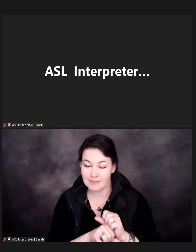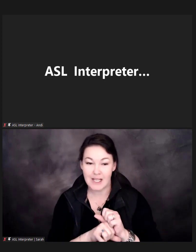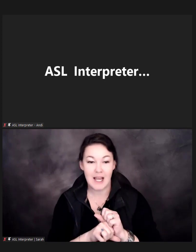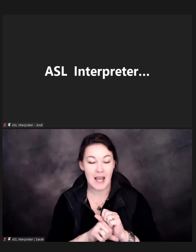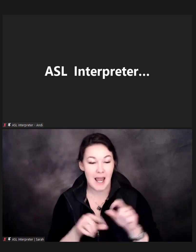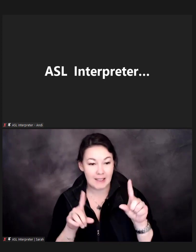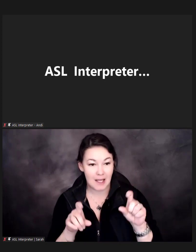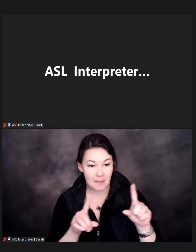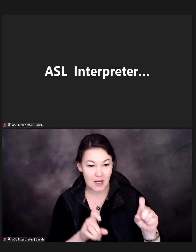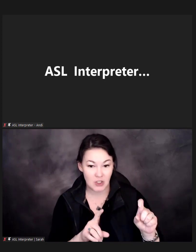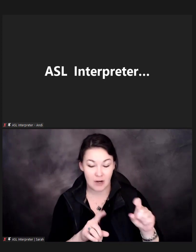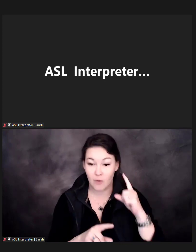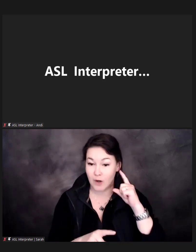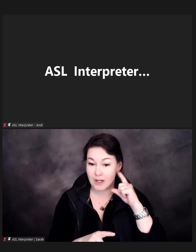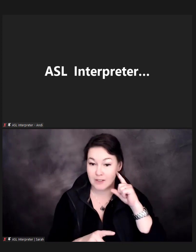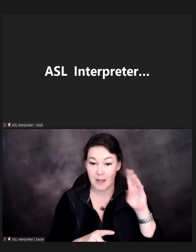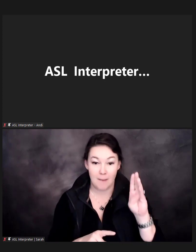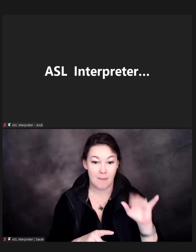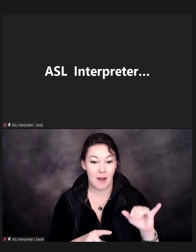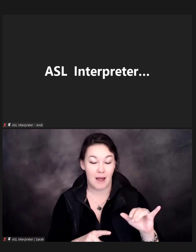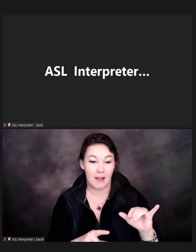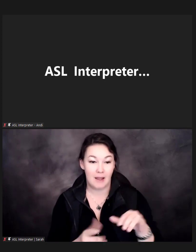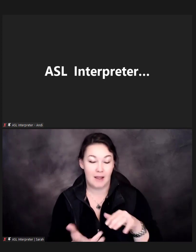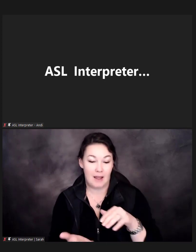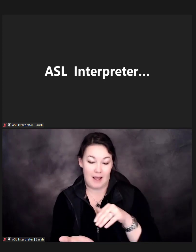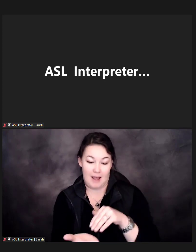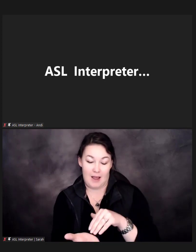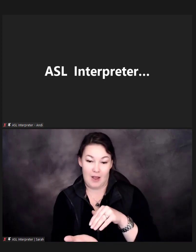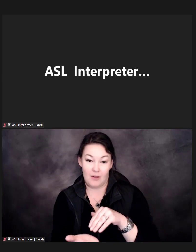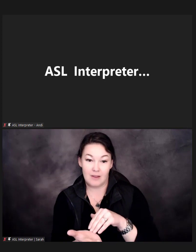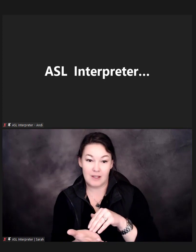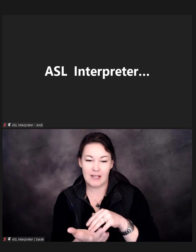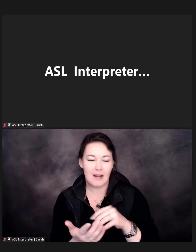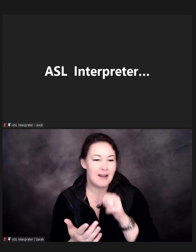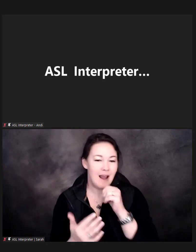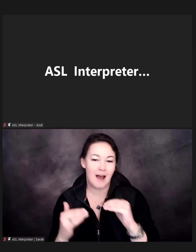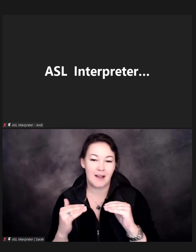providers should not be mistaken as hearing screenings, and I know